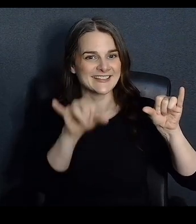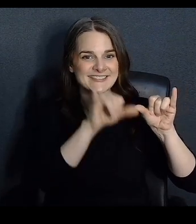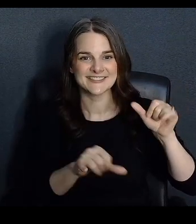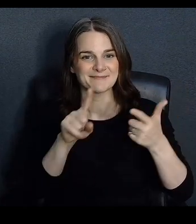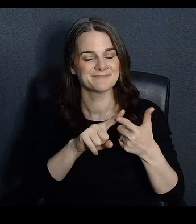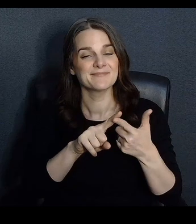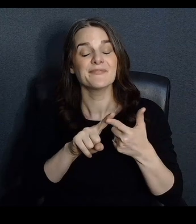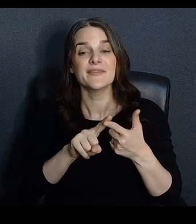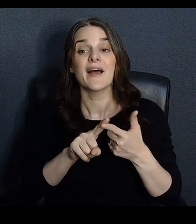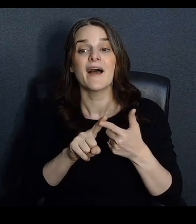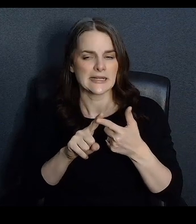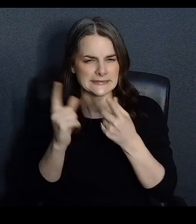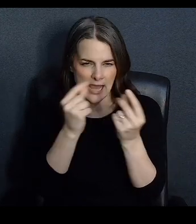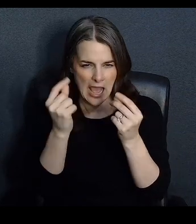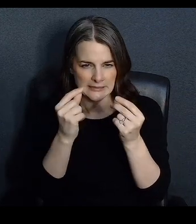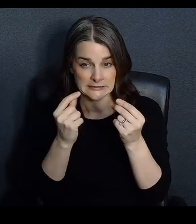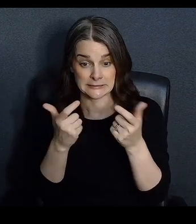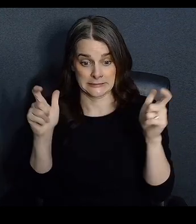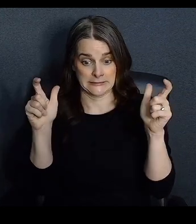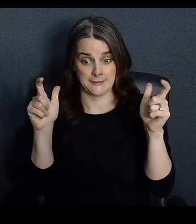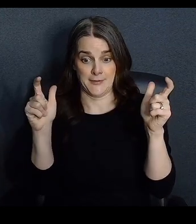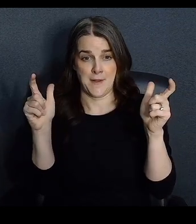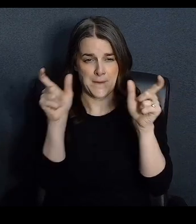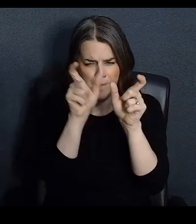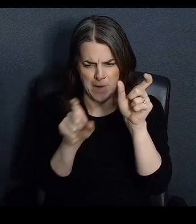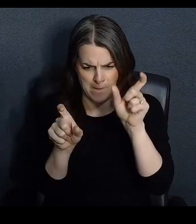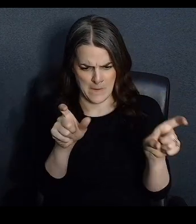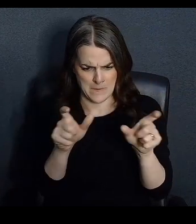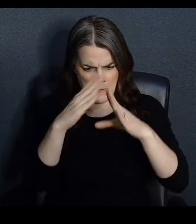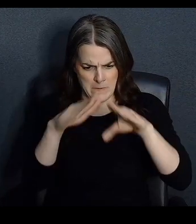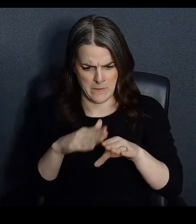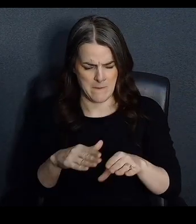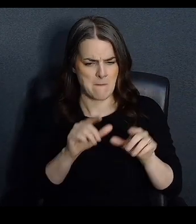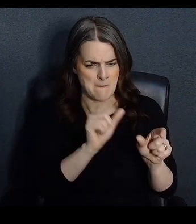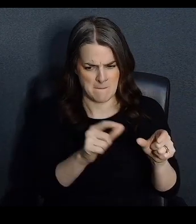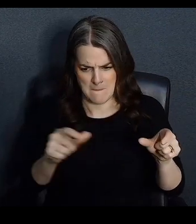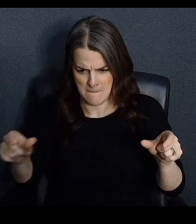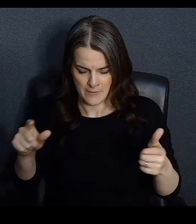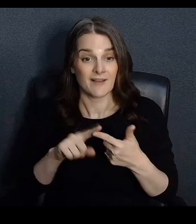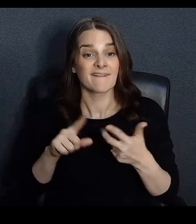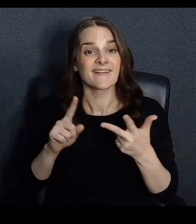into smaller chunks, and creating visual reminders. So we're going to look at technology and tools that